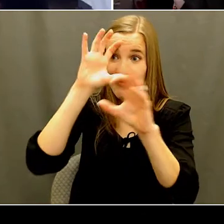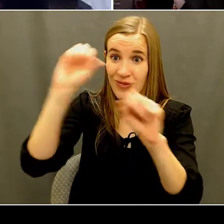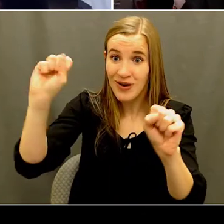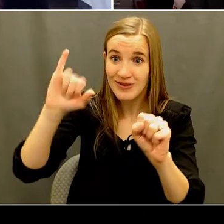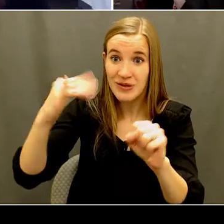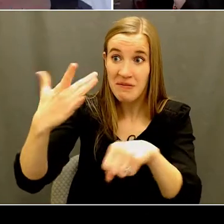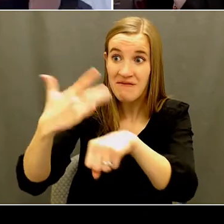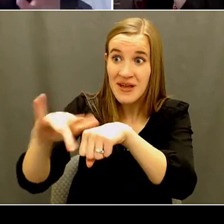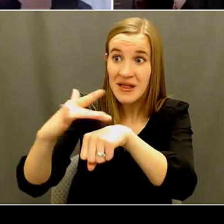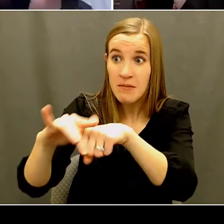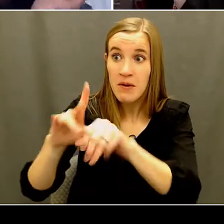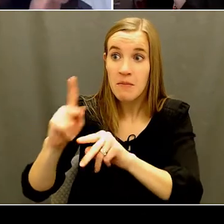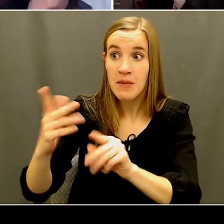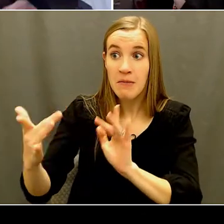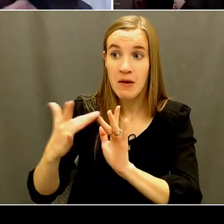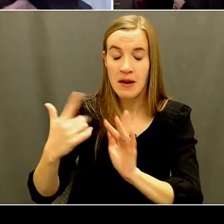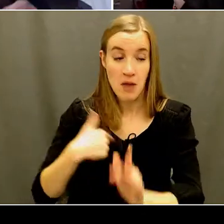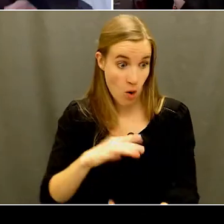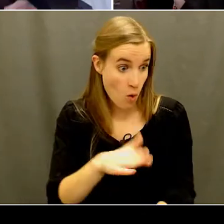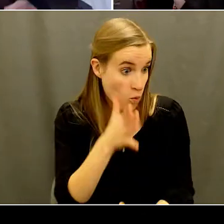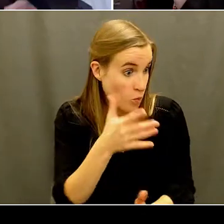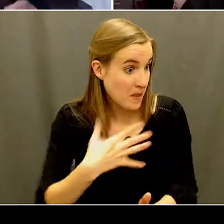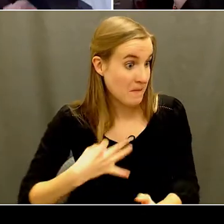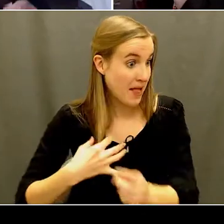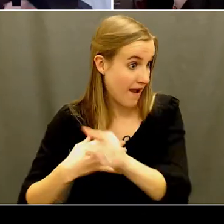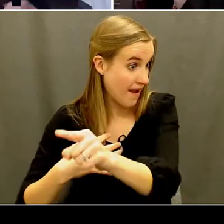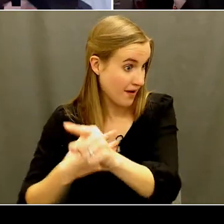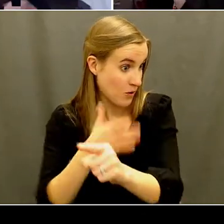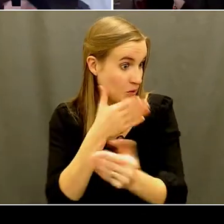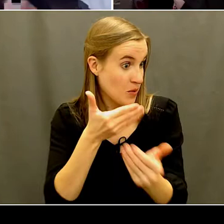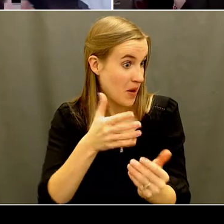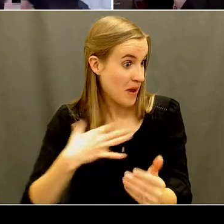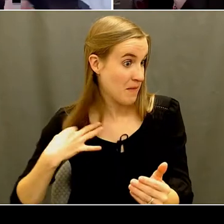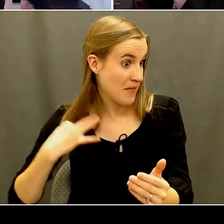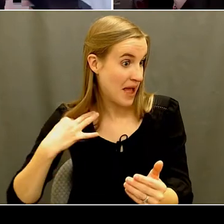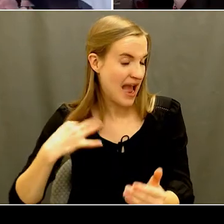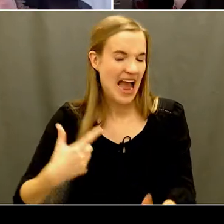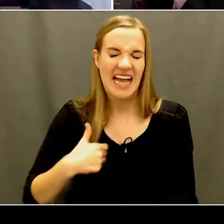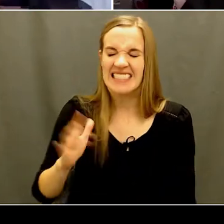myself that I had major critiques for national organizations like AAPD. And I